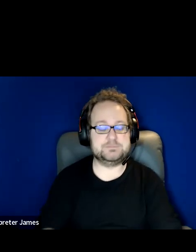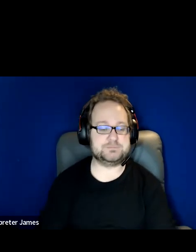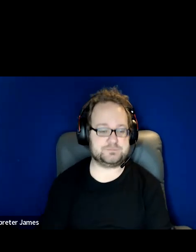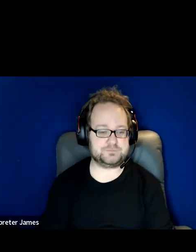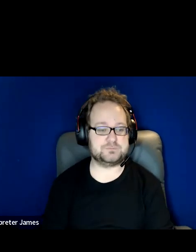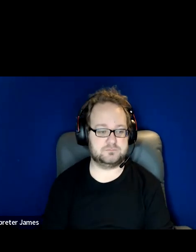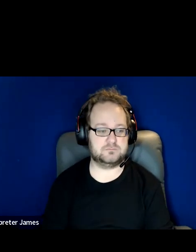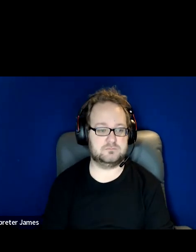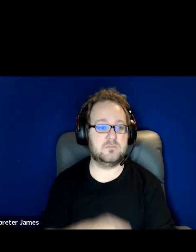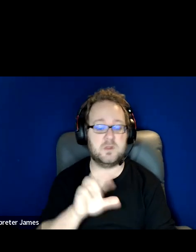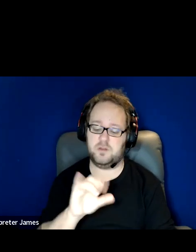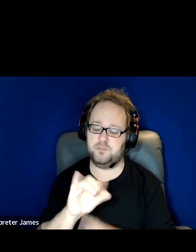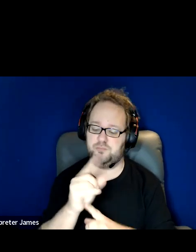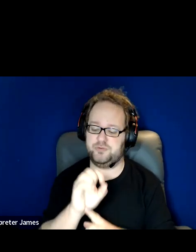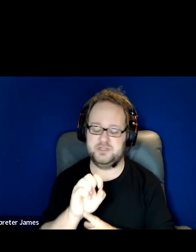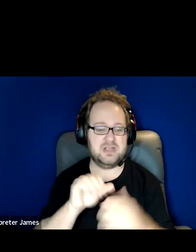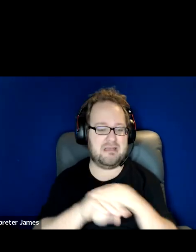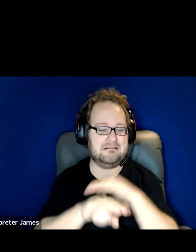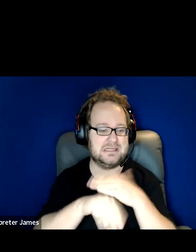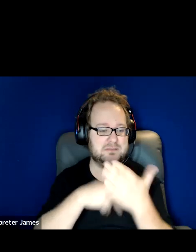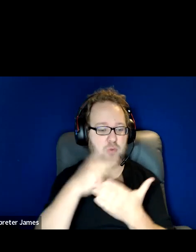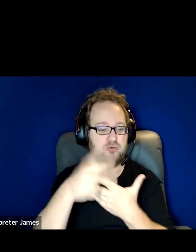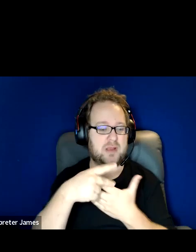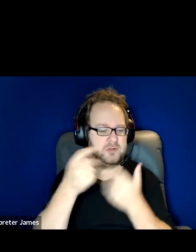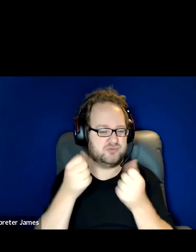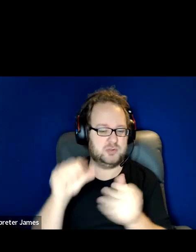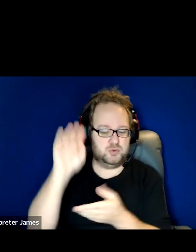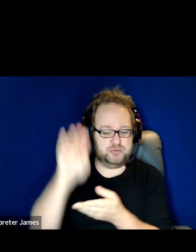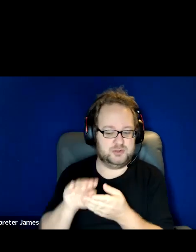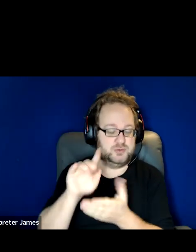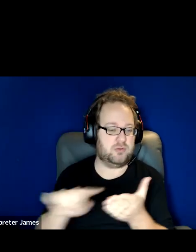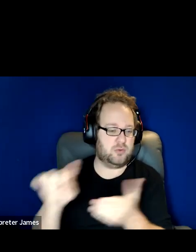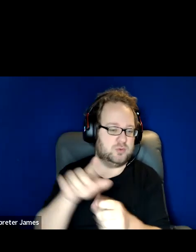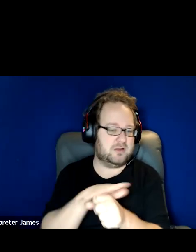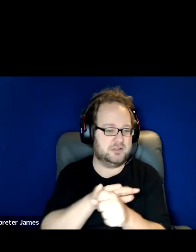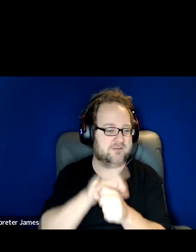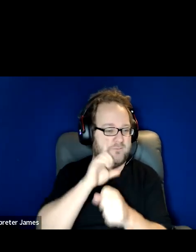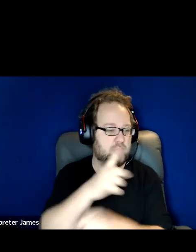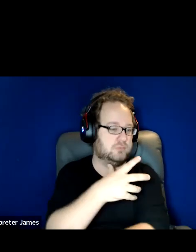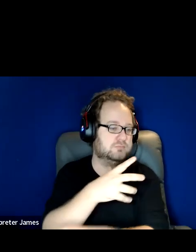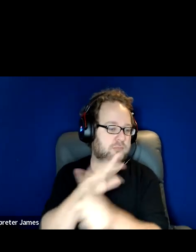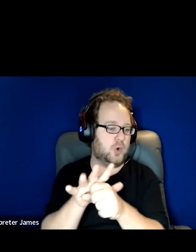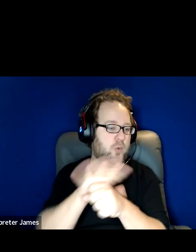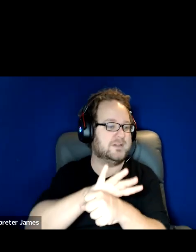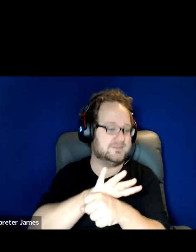The bridge access program is designed to reduce areas for COVID vaccines and the burden of patient eligibility